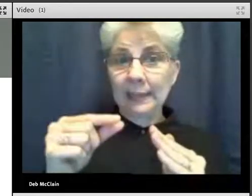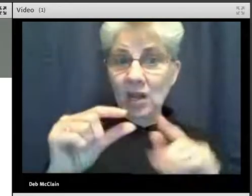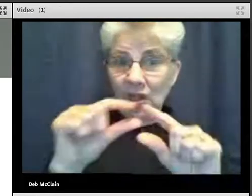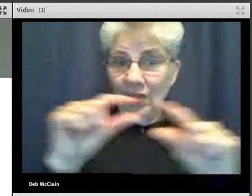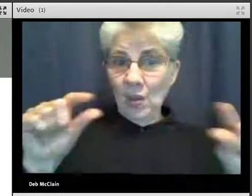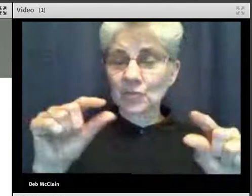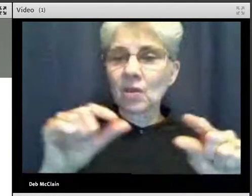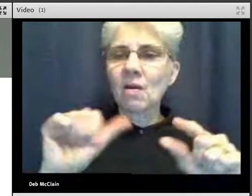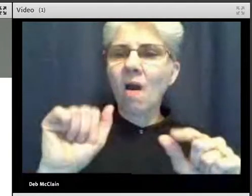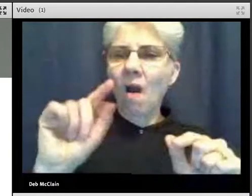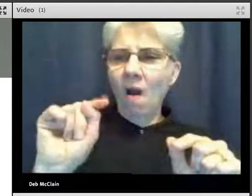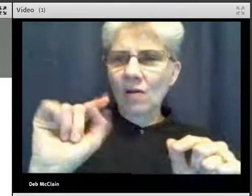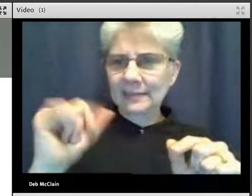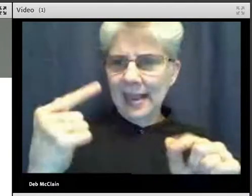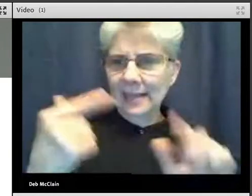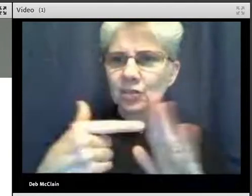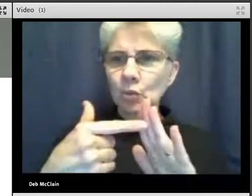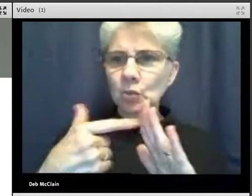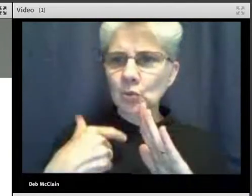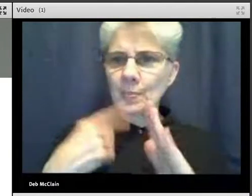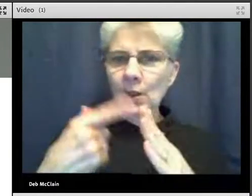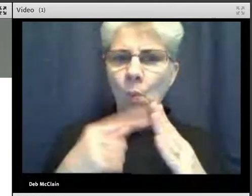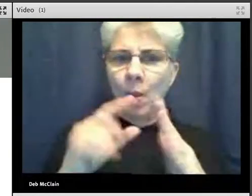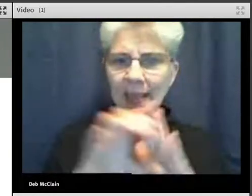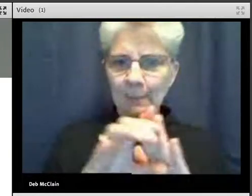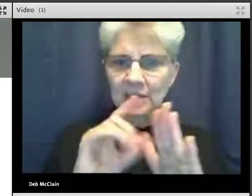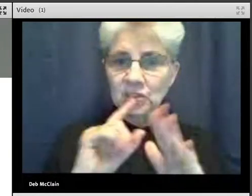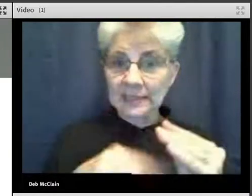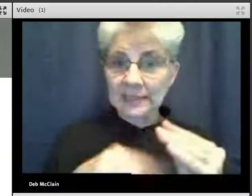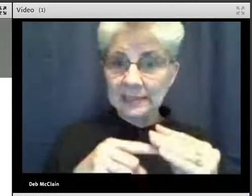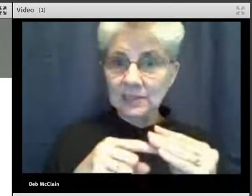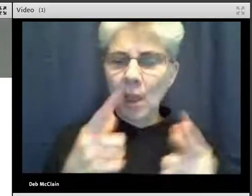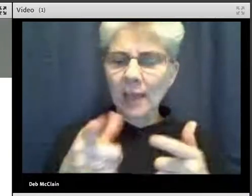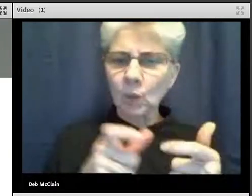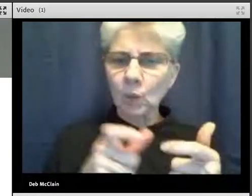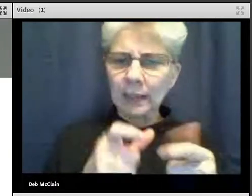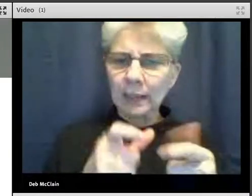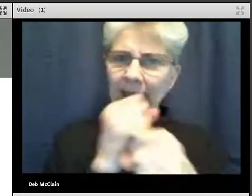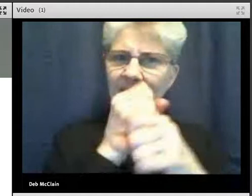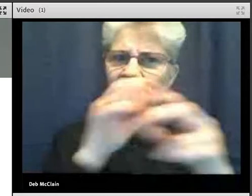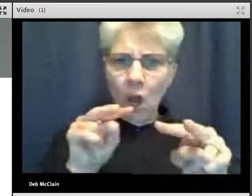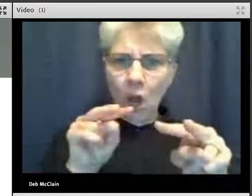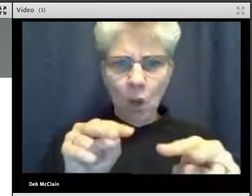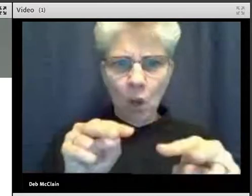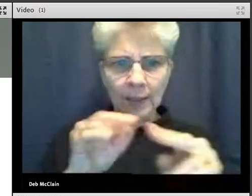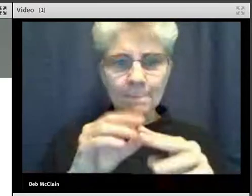These green right here, these are the alt-tags, so it's showing me what that image is so I can quickly